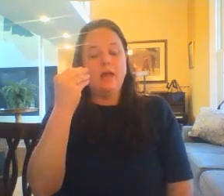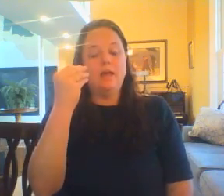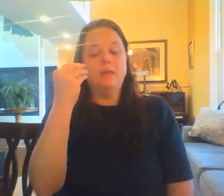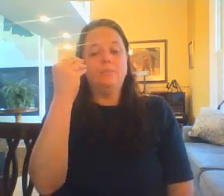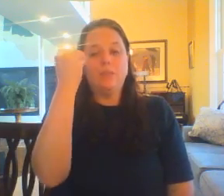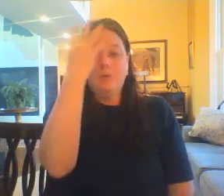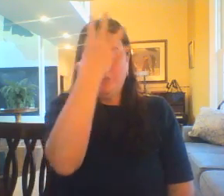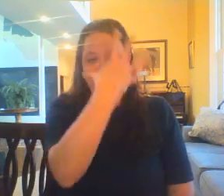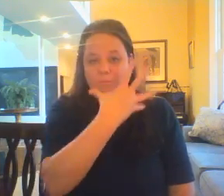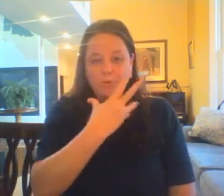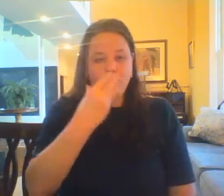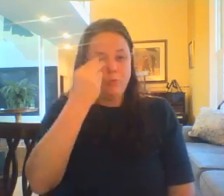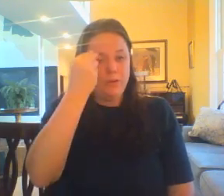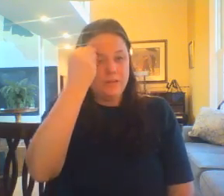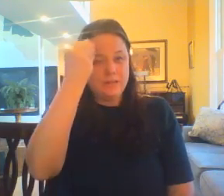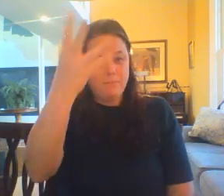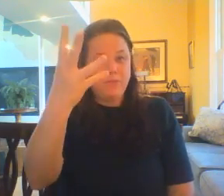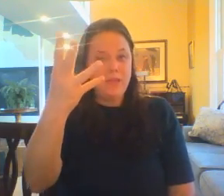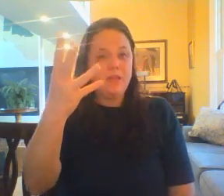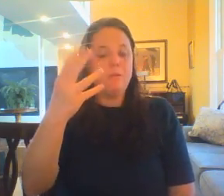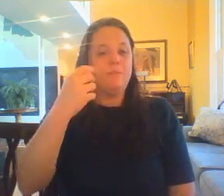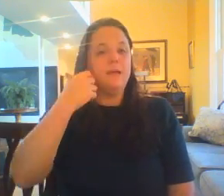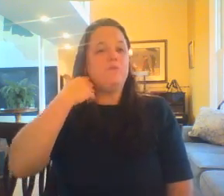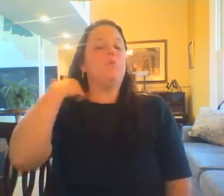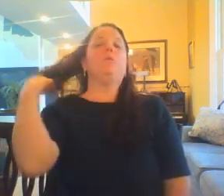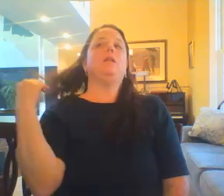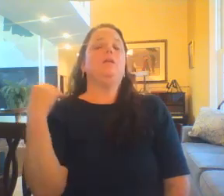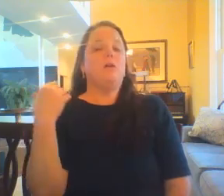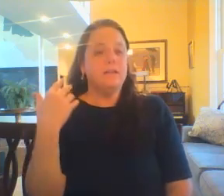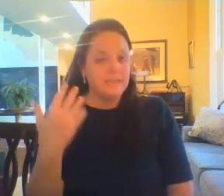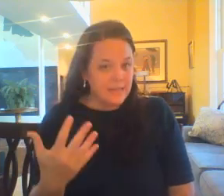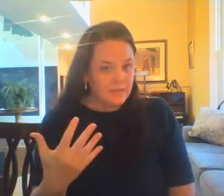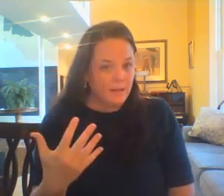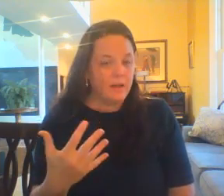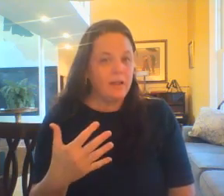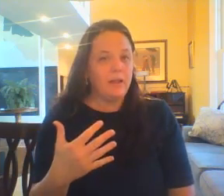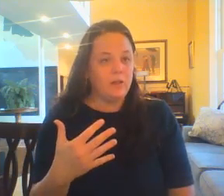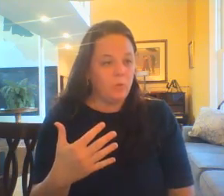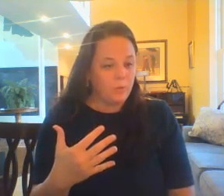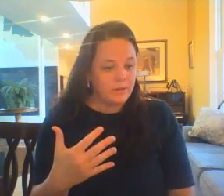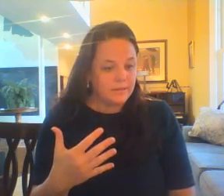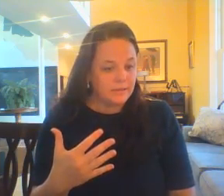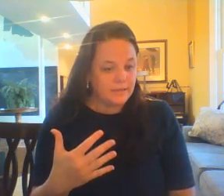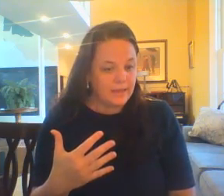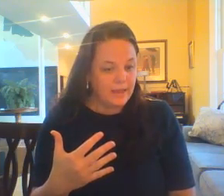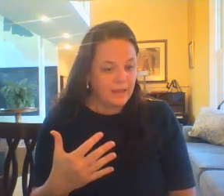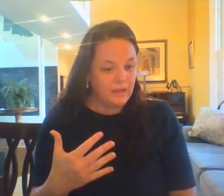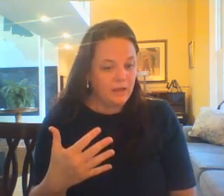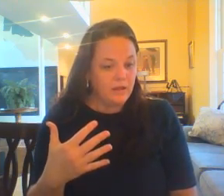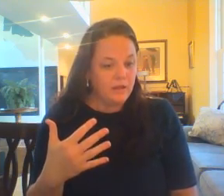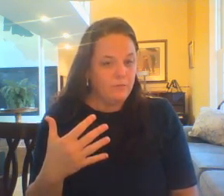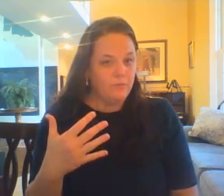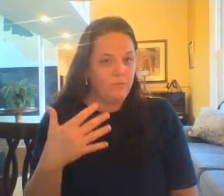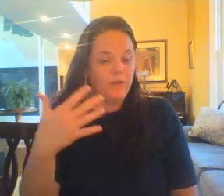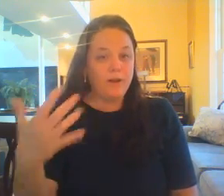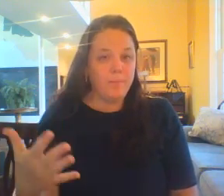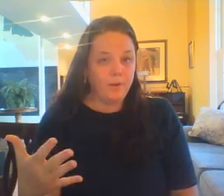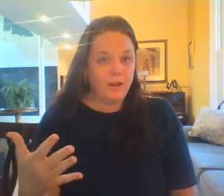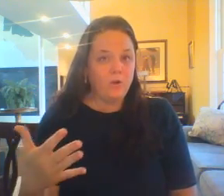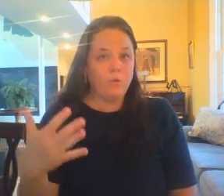pretty beautiful really the same thing but if you really are intense about it